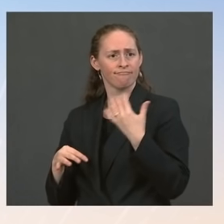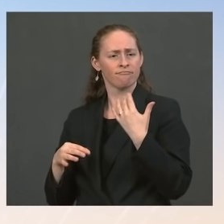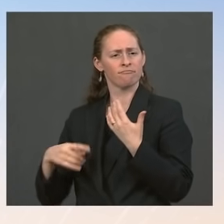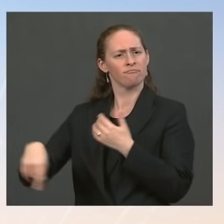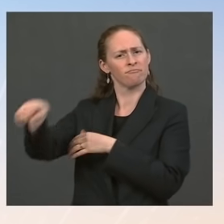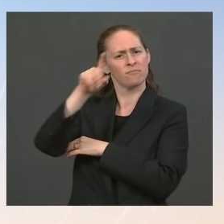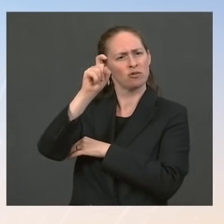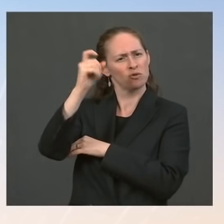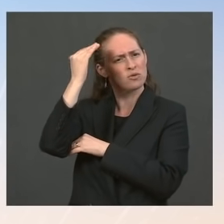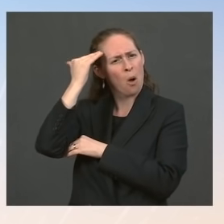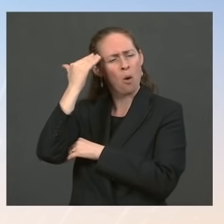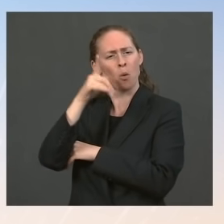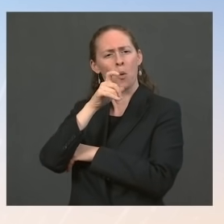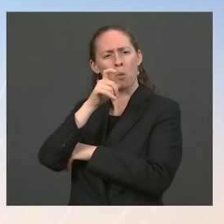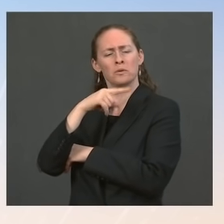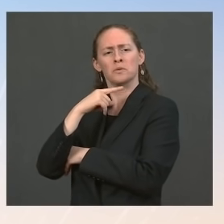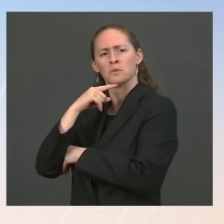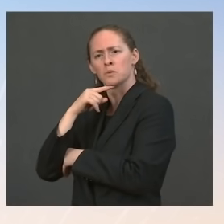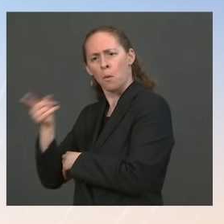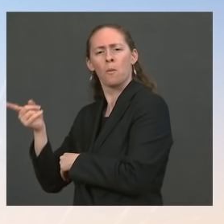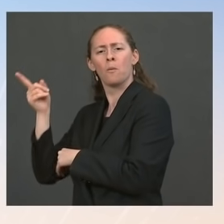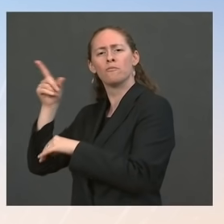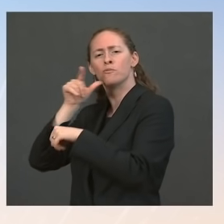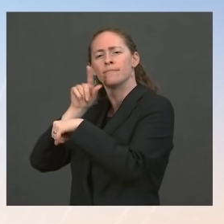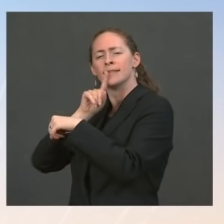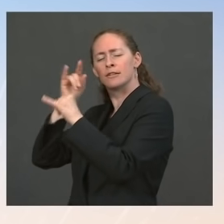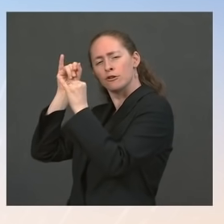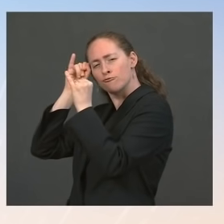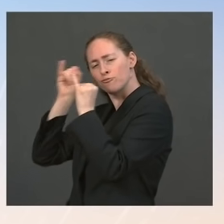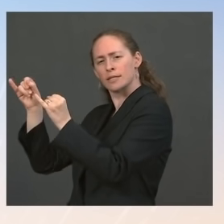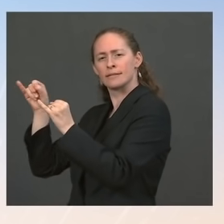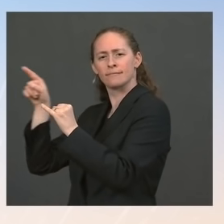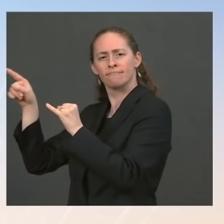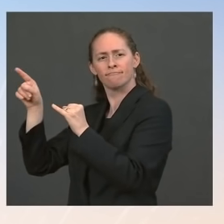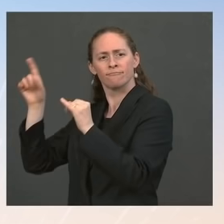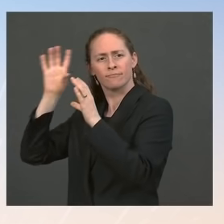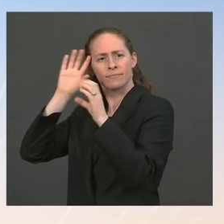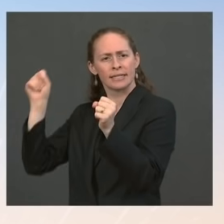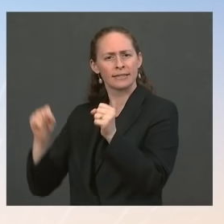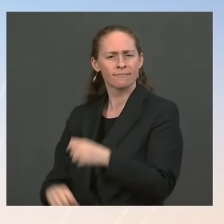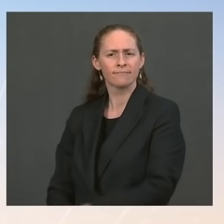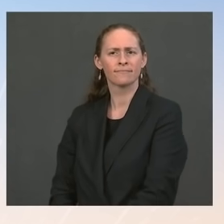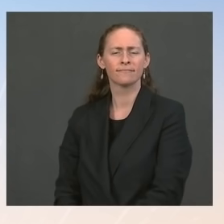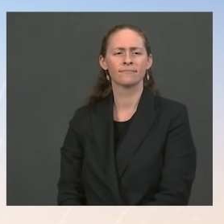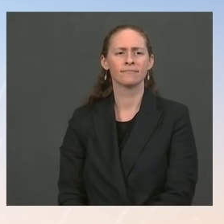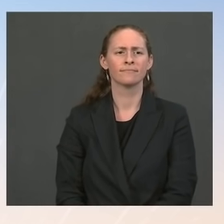and who was on the other side of that argument about leaving troops in Afghanistan? Ms. Psaki: I would say, first,